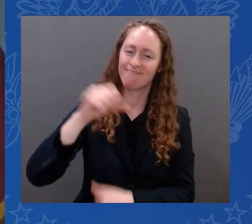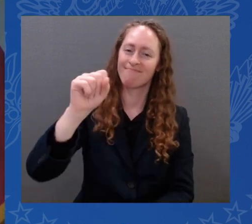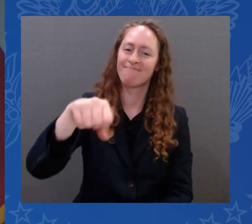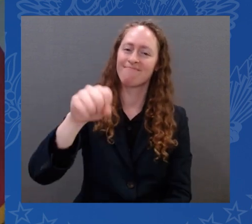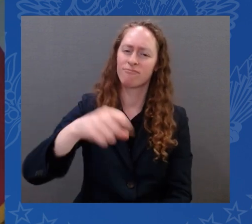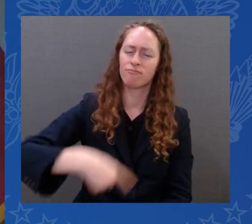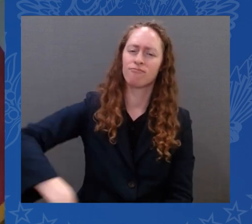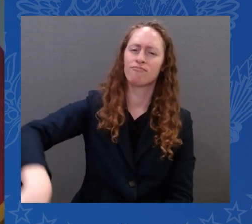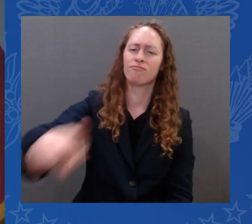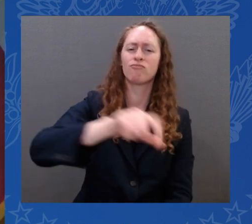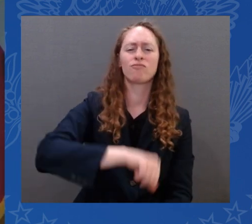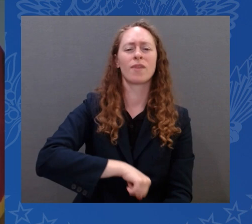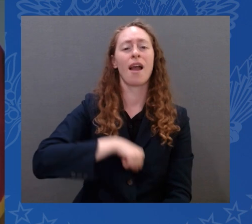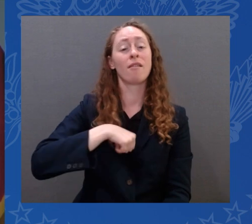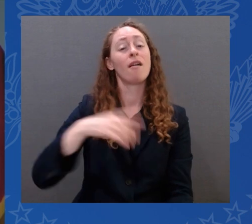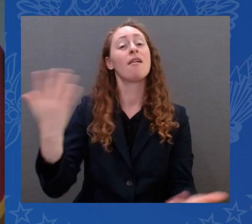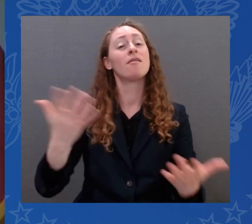It sounds corny but, literally, our democracy.